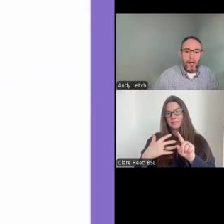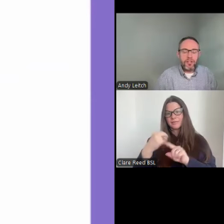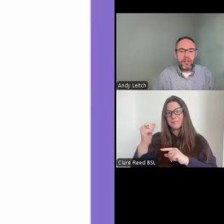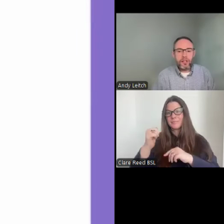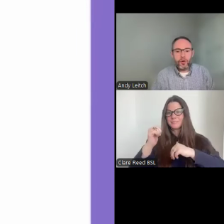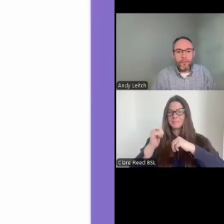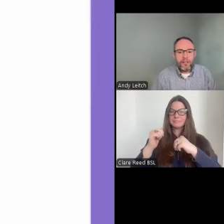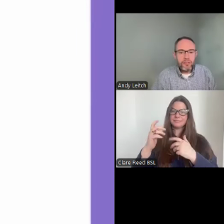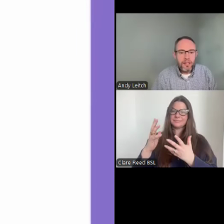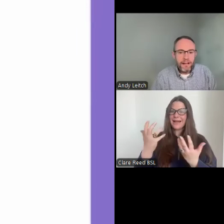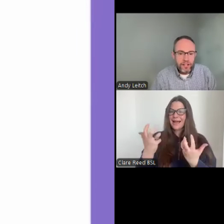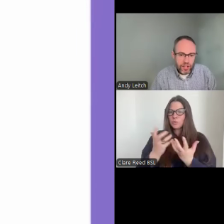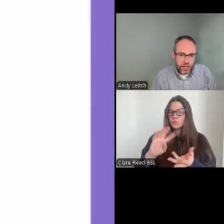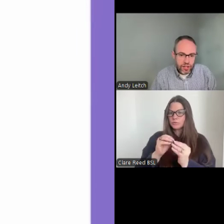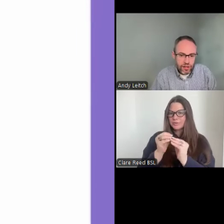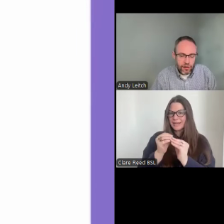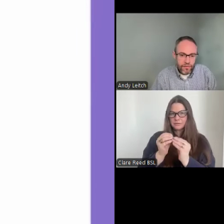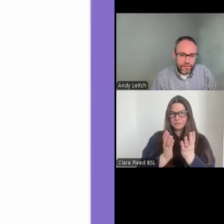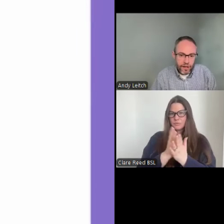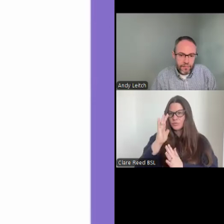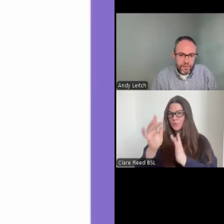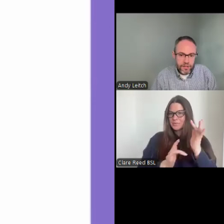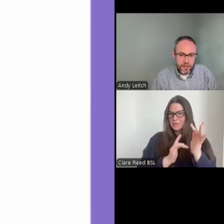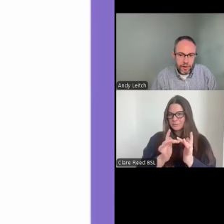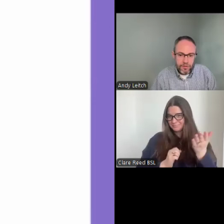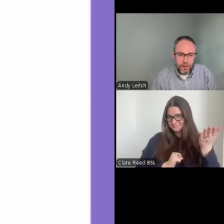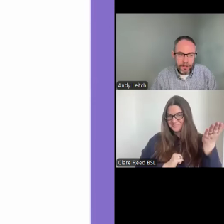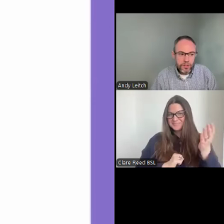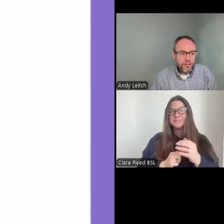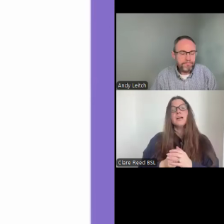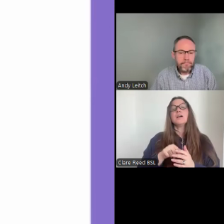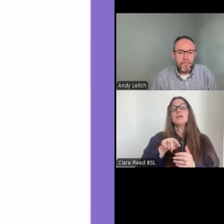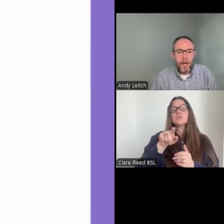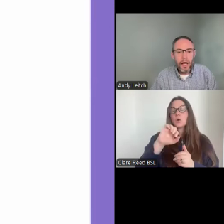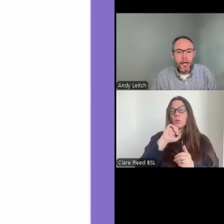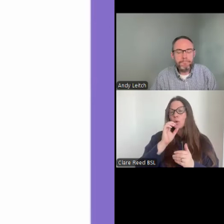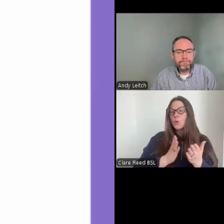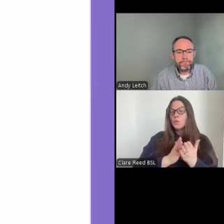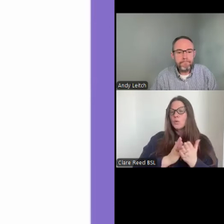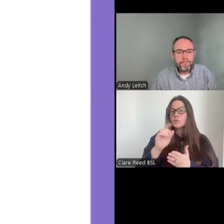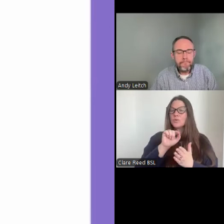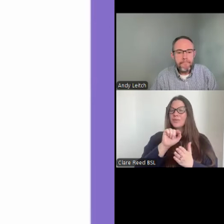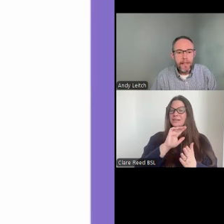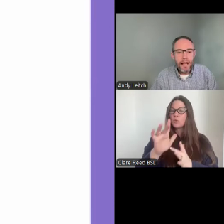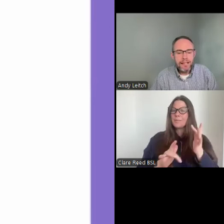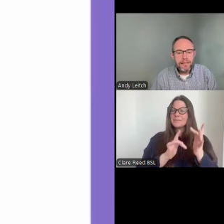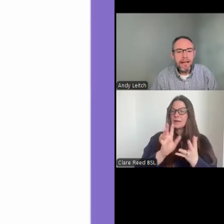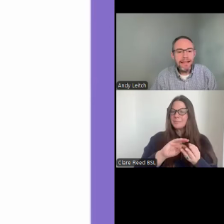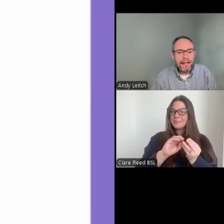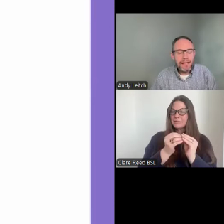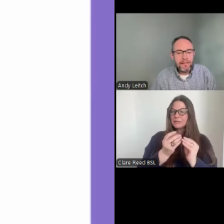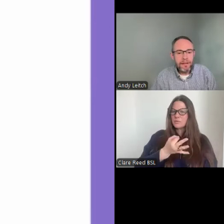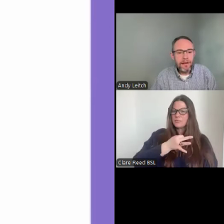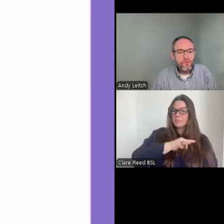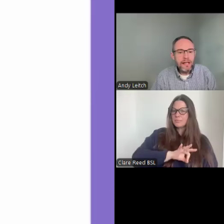I'm just going to talk about some of the advantages of some of these website builders. I guess the main thing is they're really,